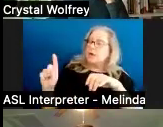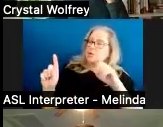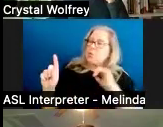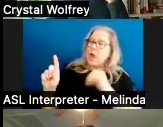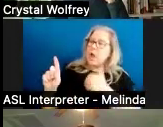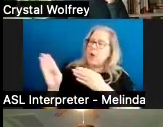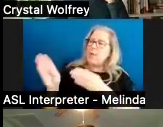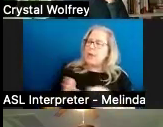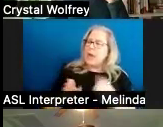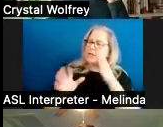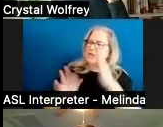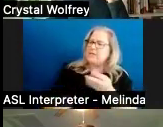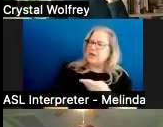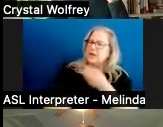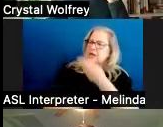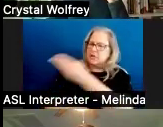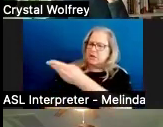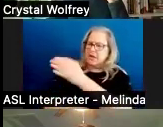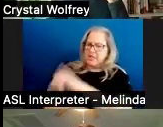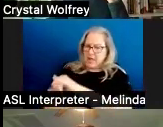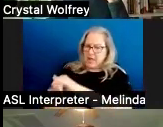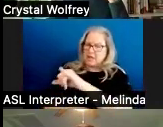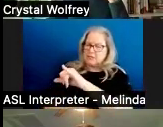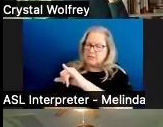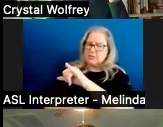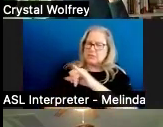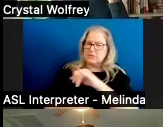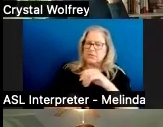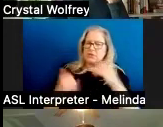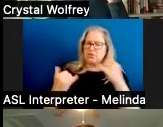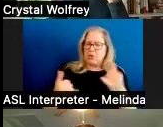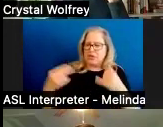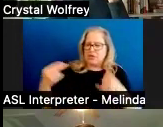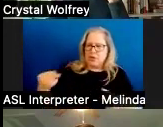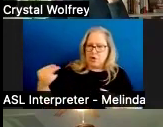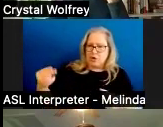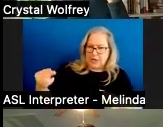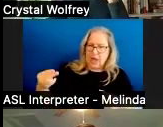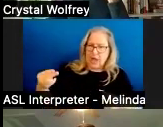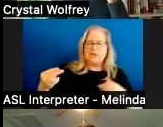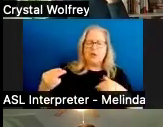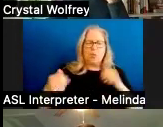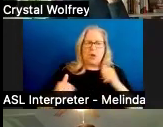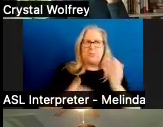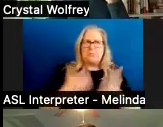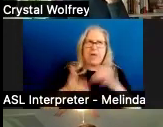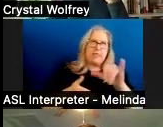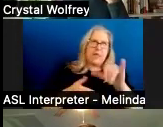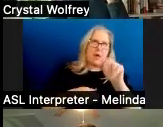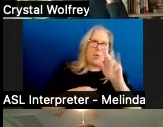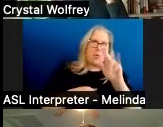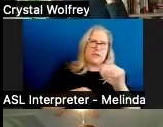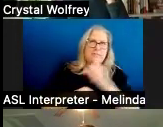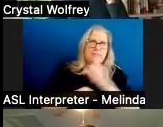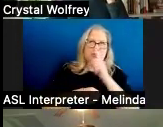to get that addressed right away. So let's see. Today is Thursday. So we can get going on that audit, make sure that that's getting taken care of